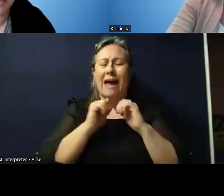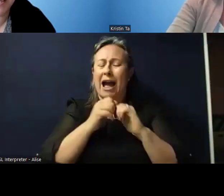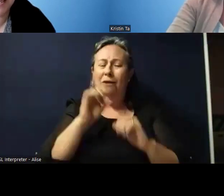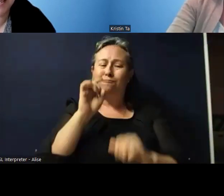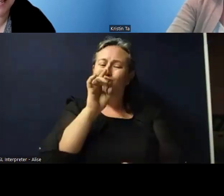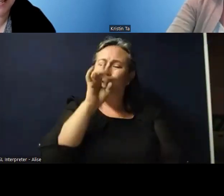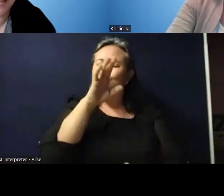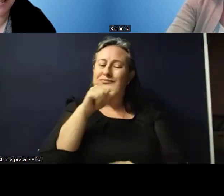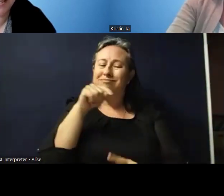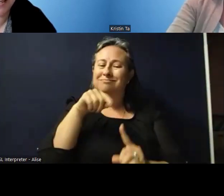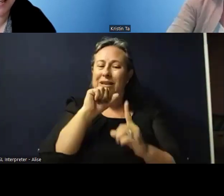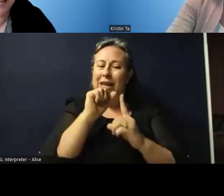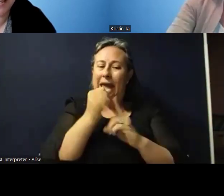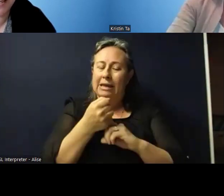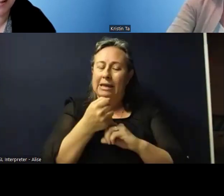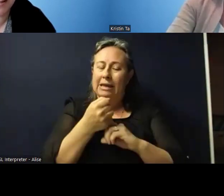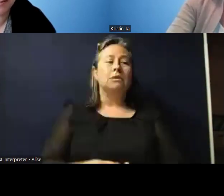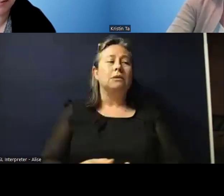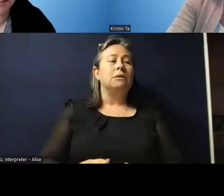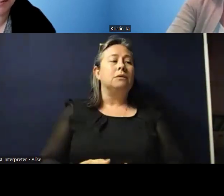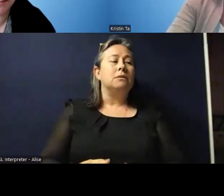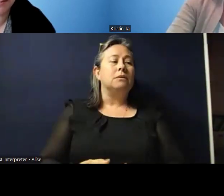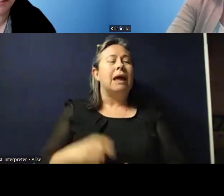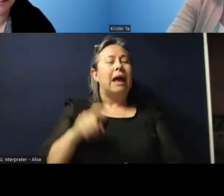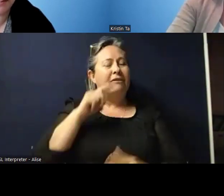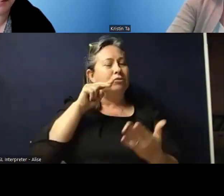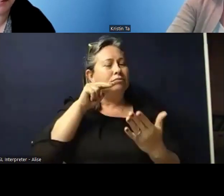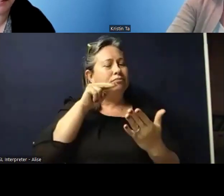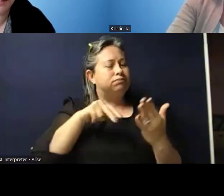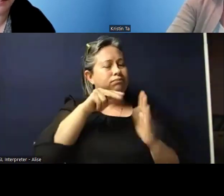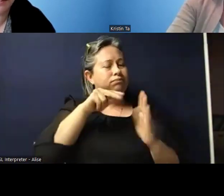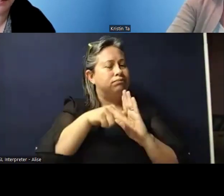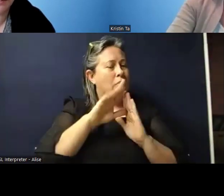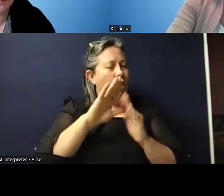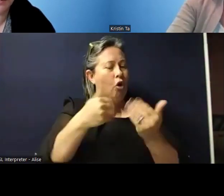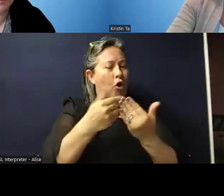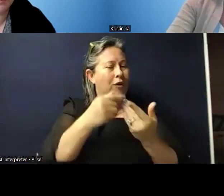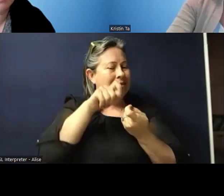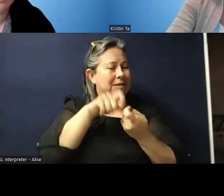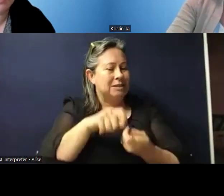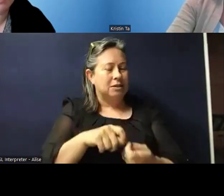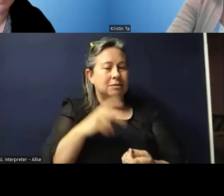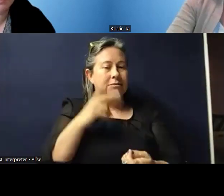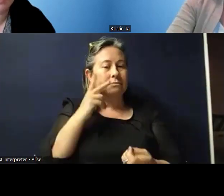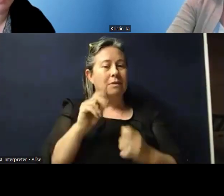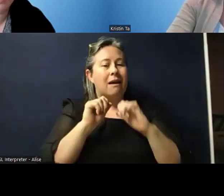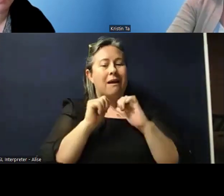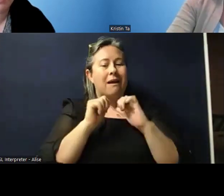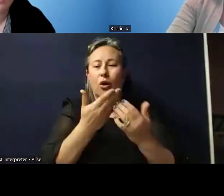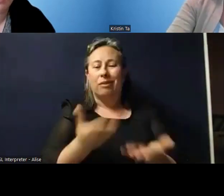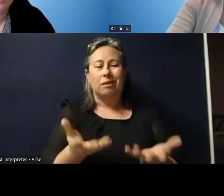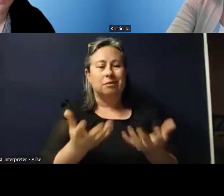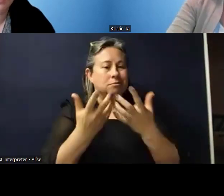We have to look at the ... all the details that's provided and see how things lie before we can move forward.